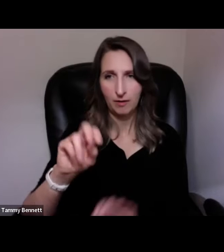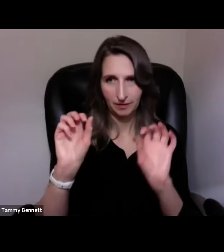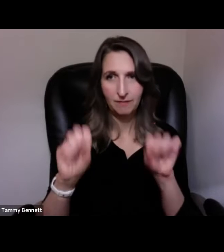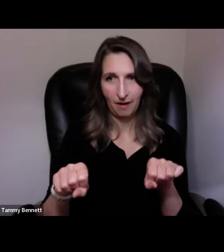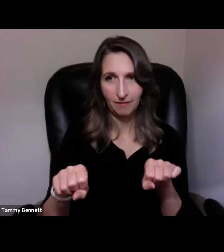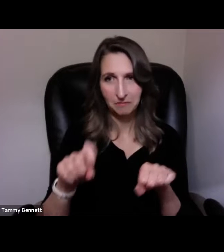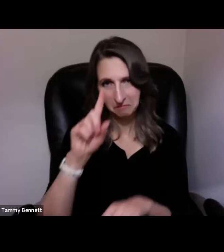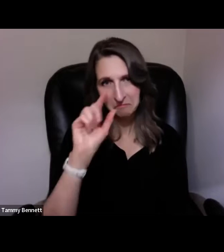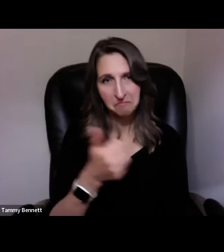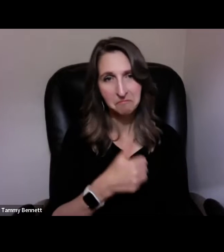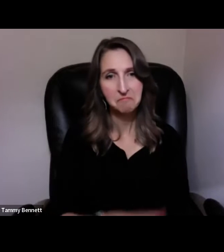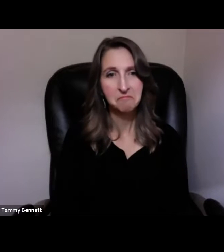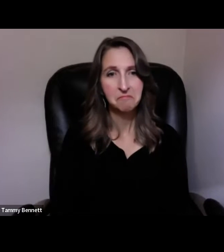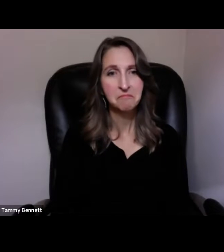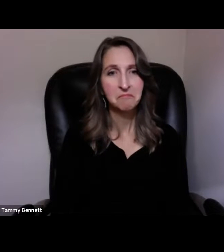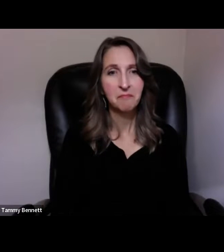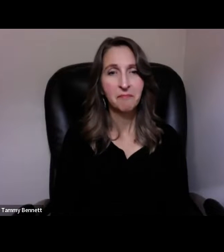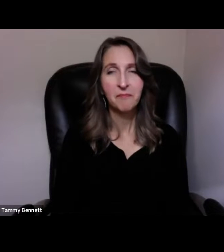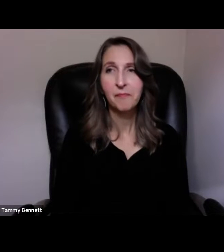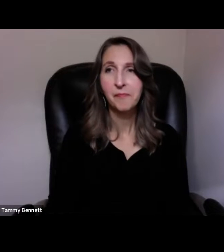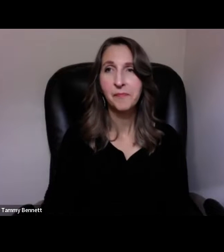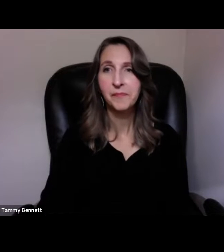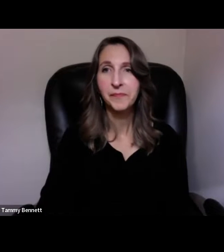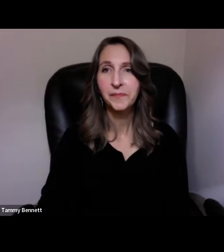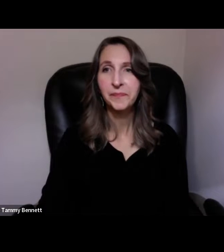I guess